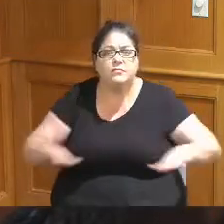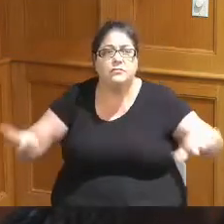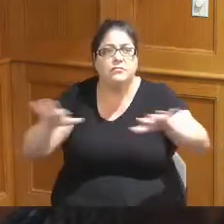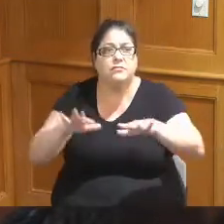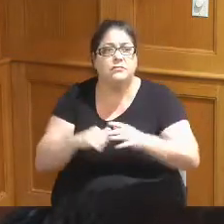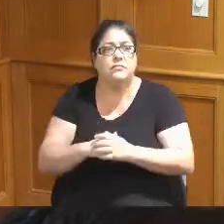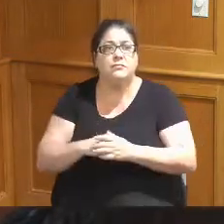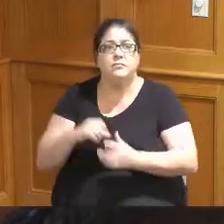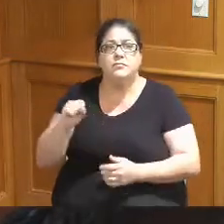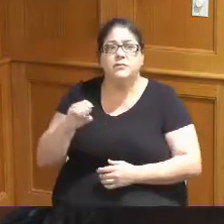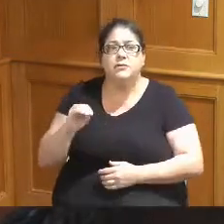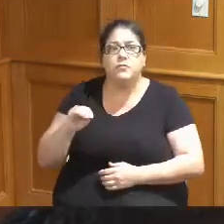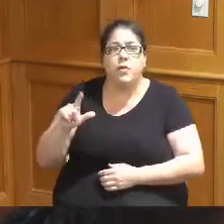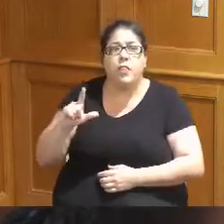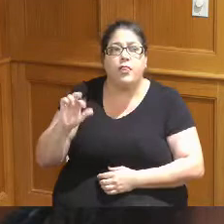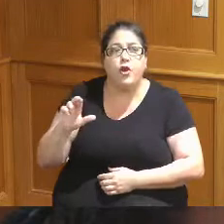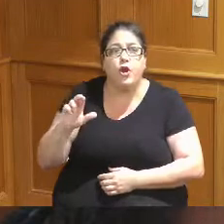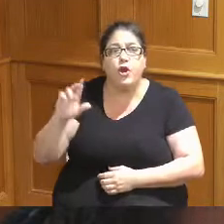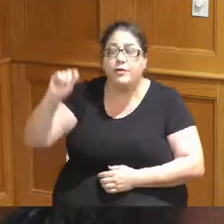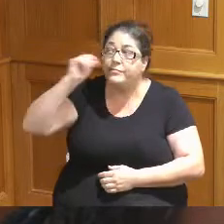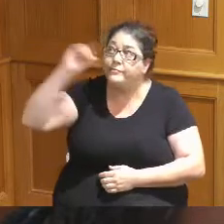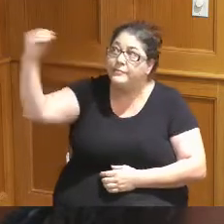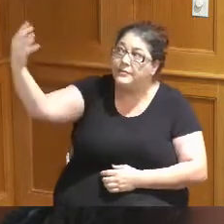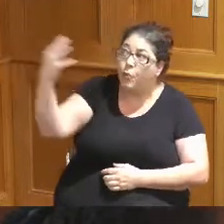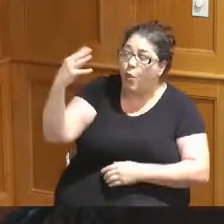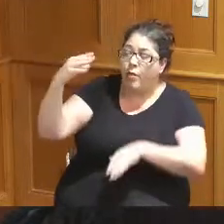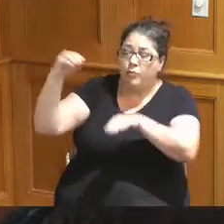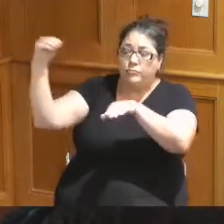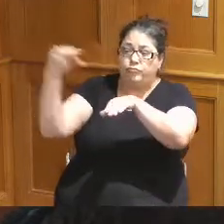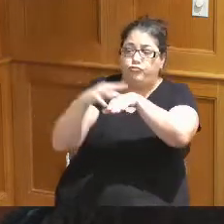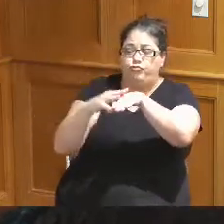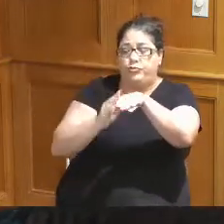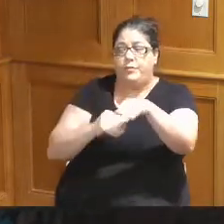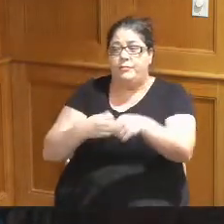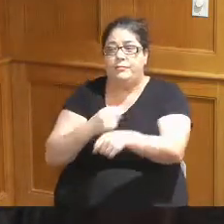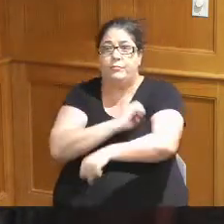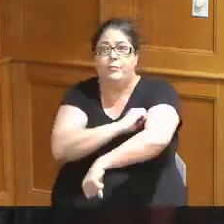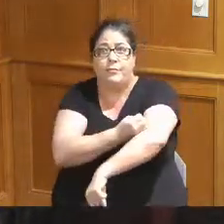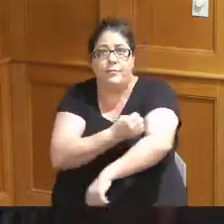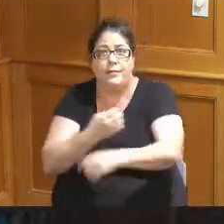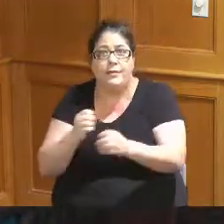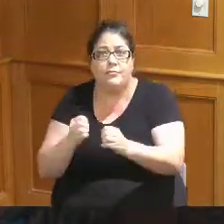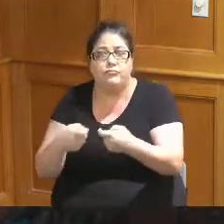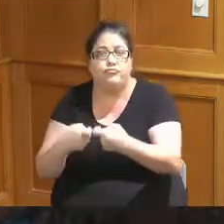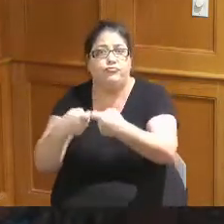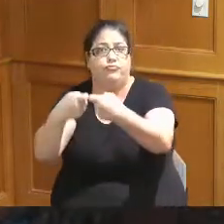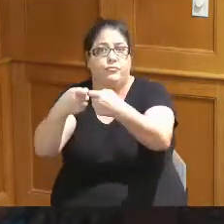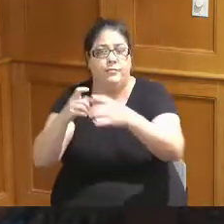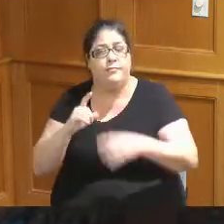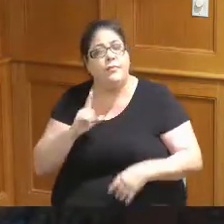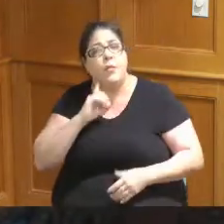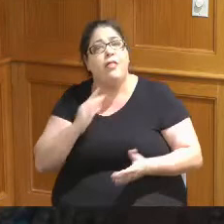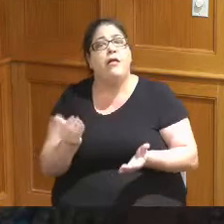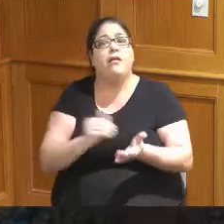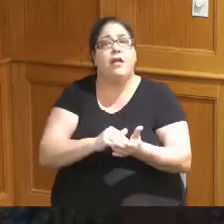solar panels Windows anything that's going to reduce greenhouse gas we again had a conversation